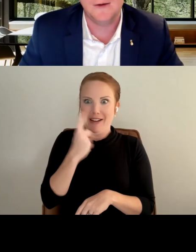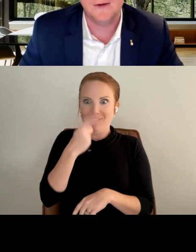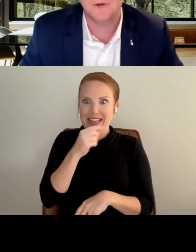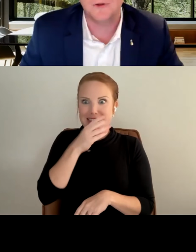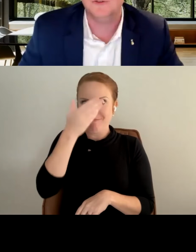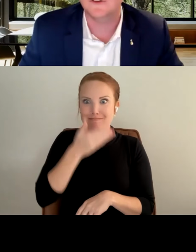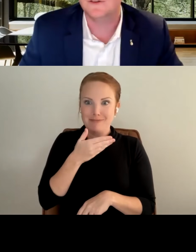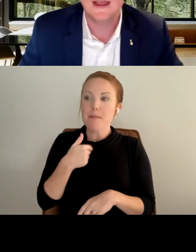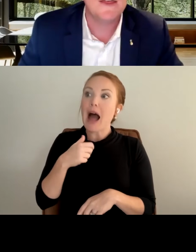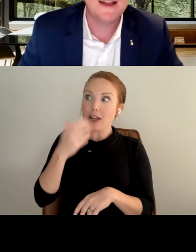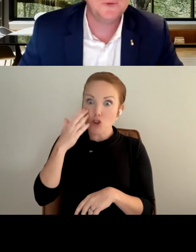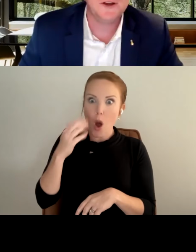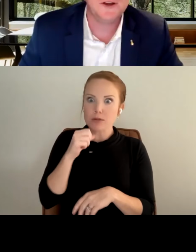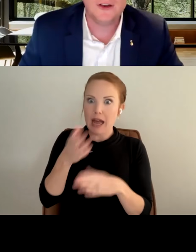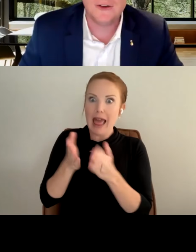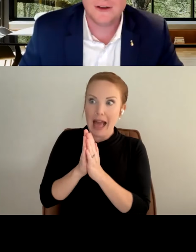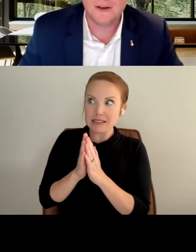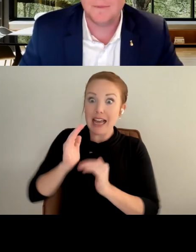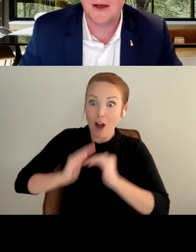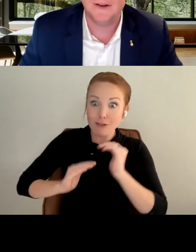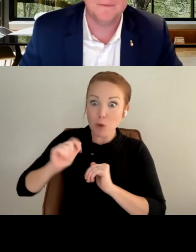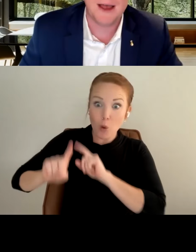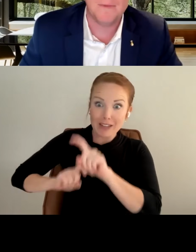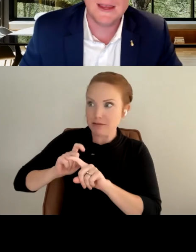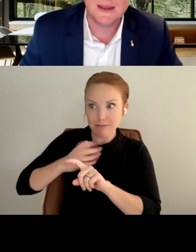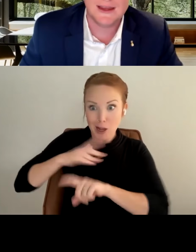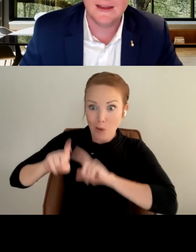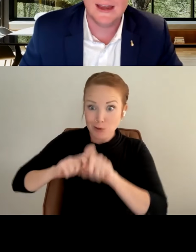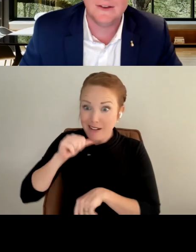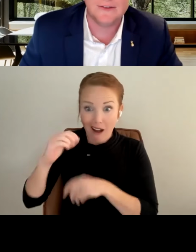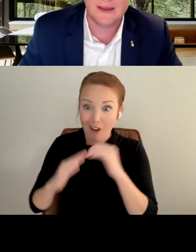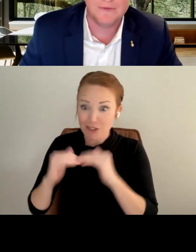comfortable questions, that's what negotiation is all about. It's about making... getting to the same,